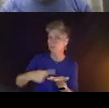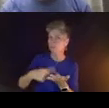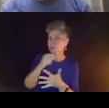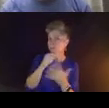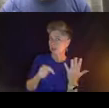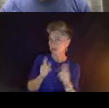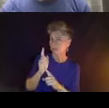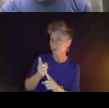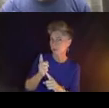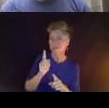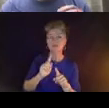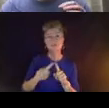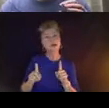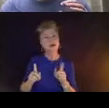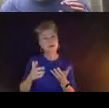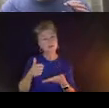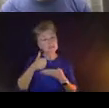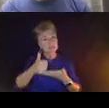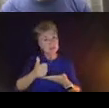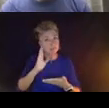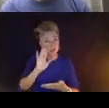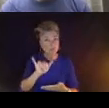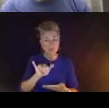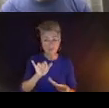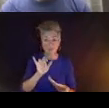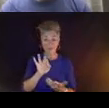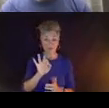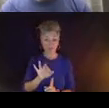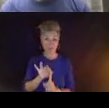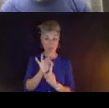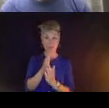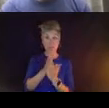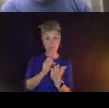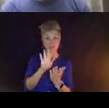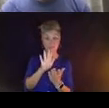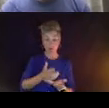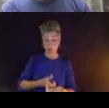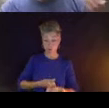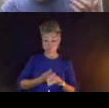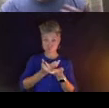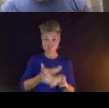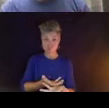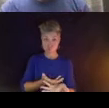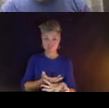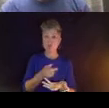but it's helpful to know if there is a particular piece of your expression that you want to address.